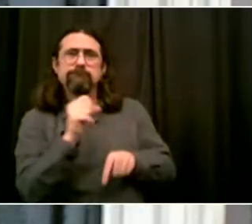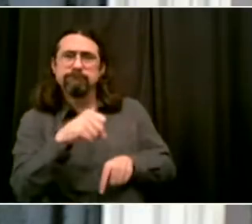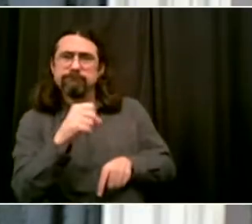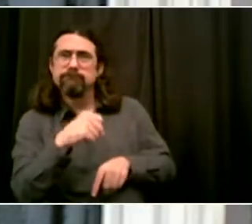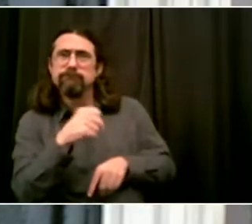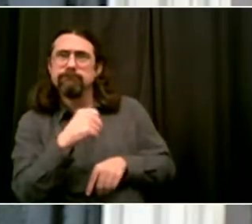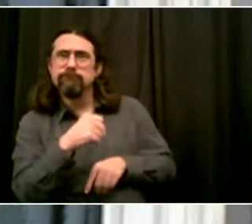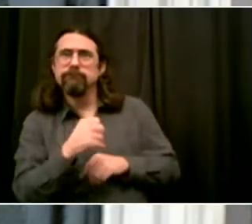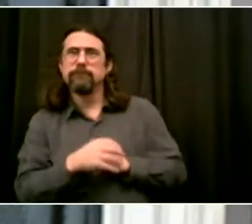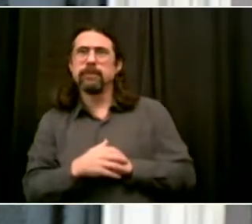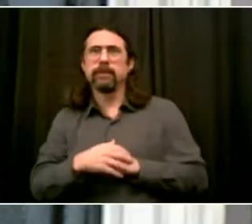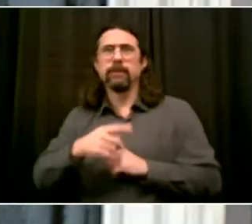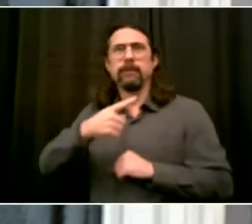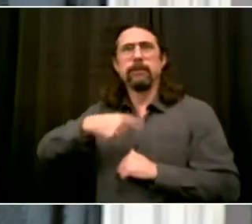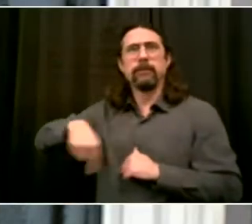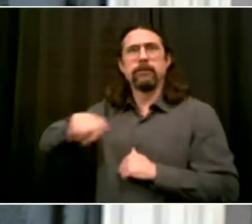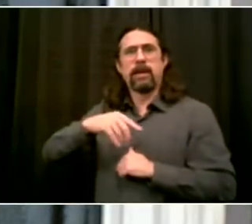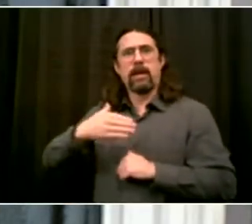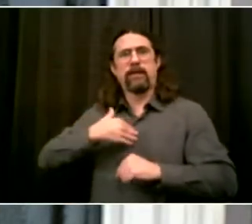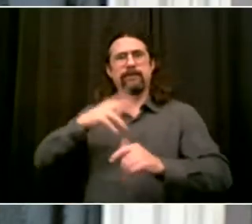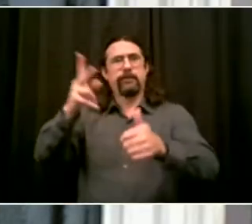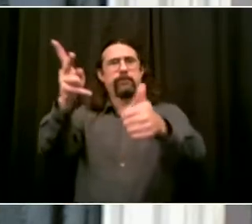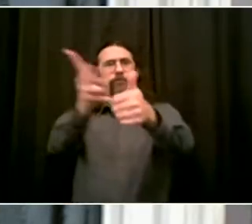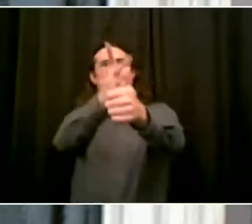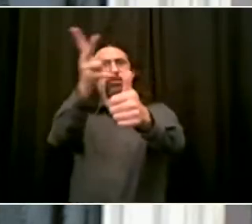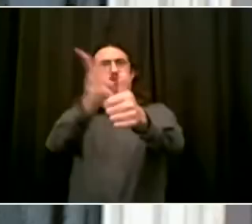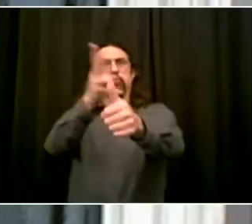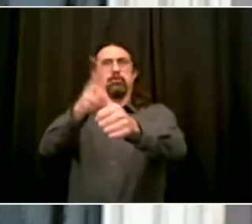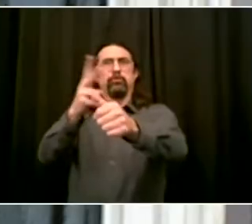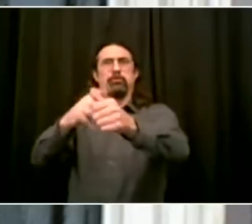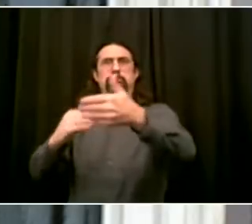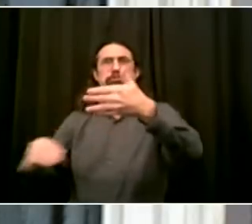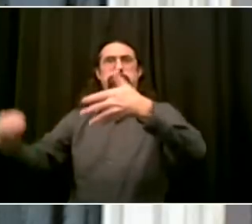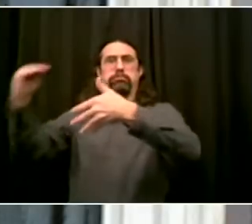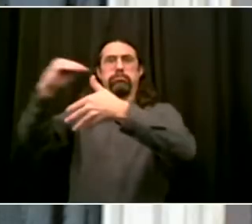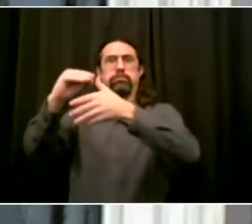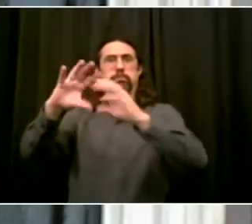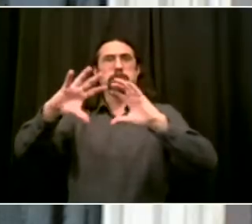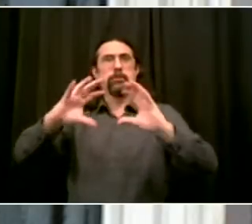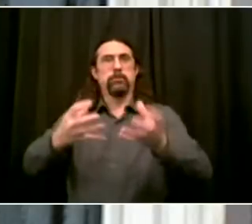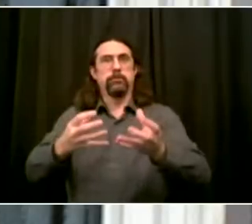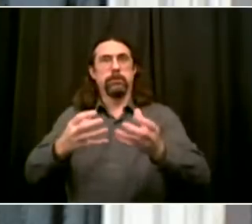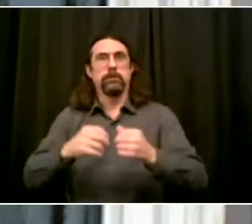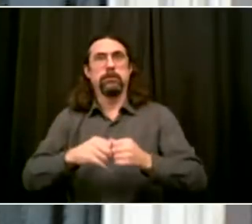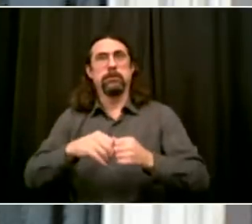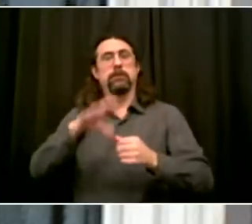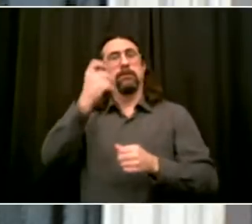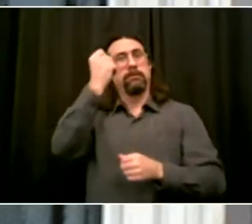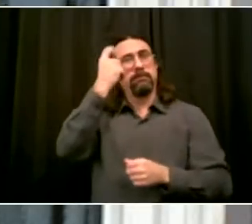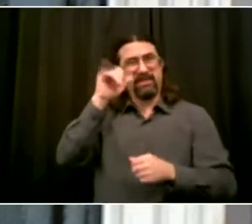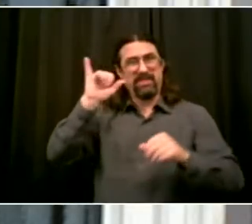HIGHGHSET PRIORITY GROUP SHOULD BE, JUST AS THE MAYOR SAID. IT ENCOMPASSES HIGIGH-RISKSK